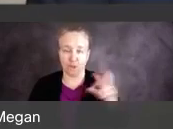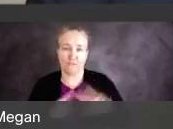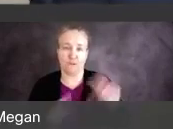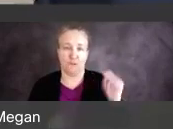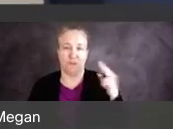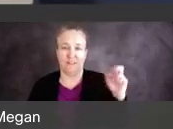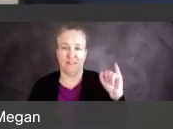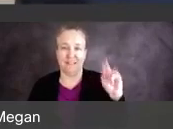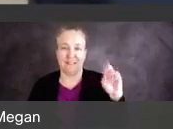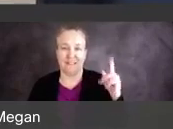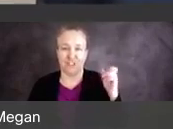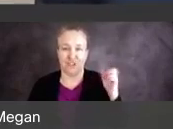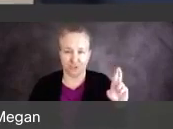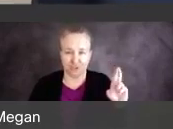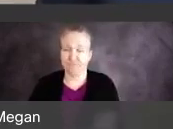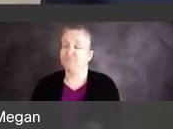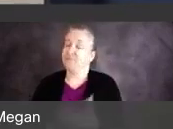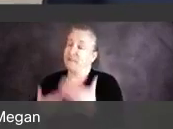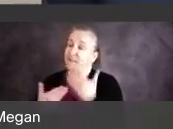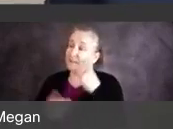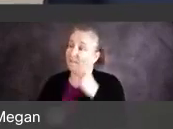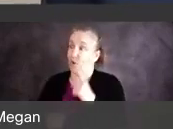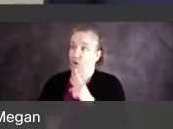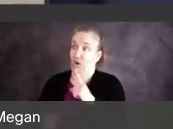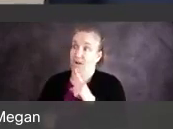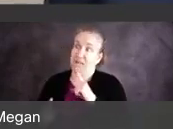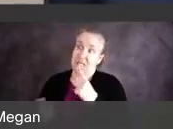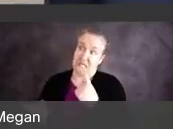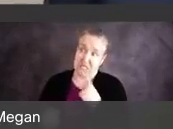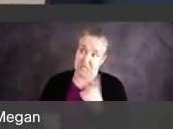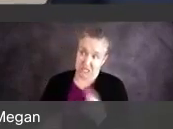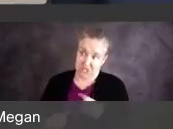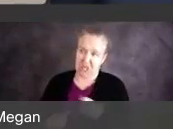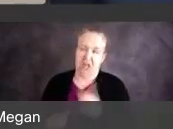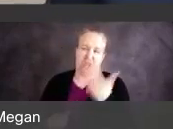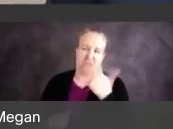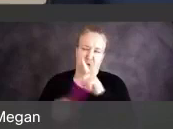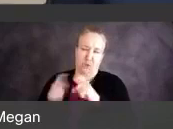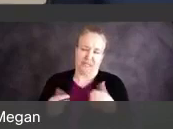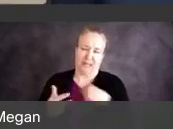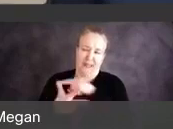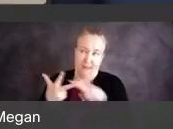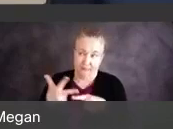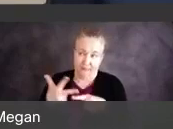[Reporter] Thank you for taking my questions. I do have three of them. The first, just a clarification,